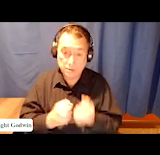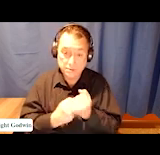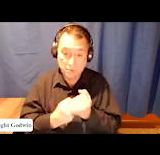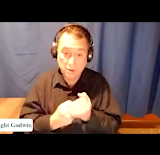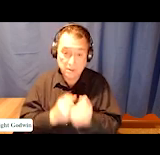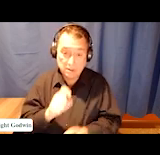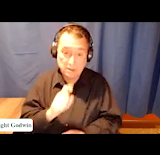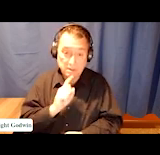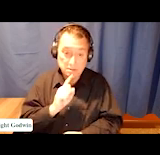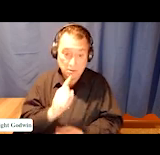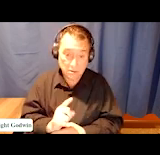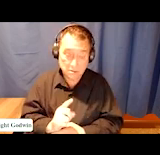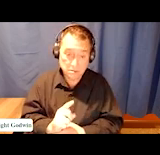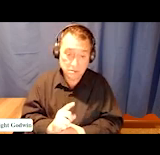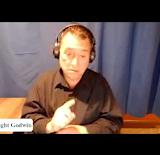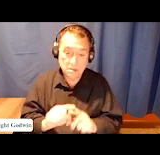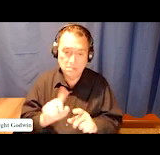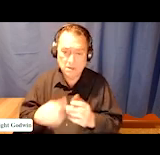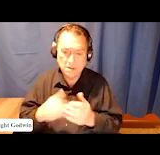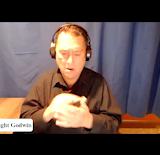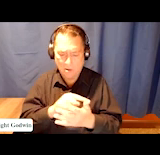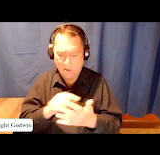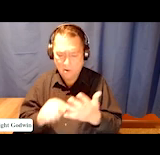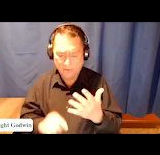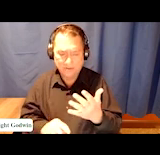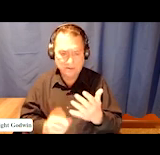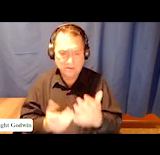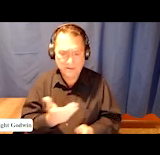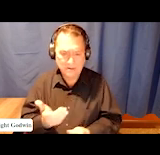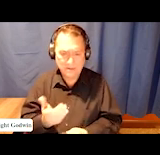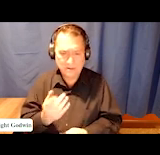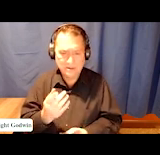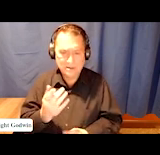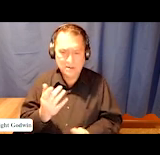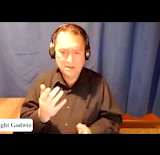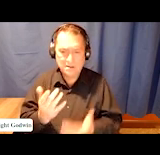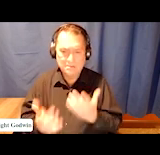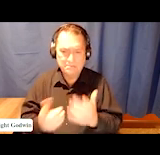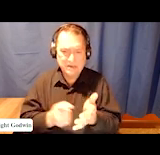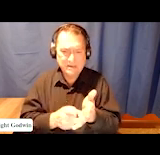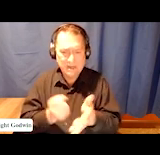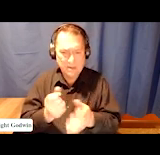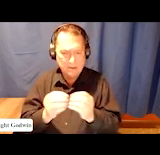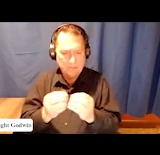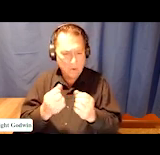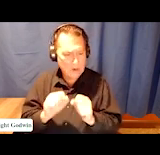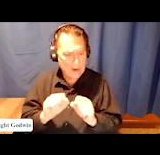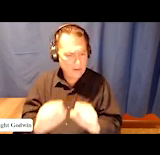But these are all things that it might take a little more effort depending on...